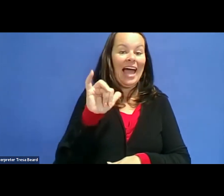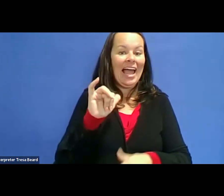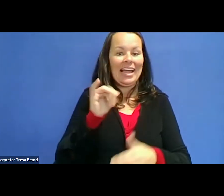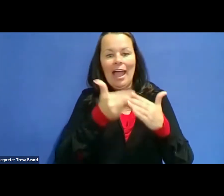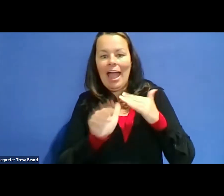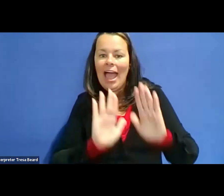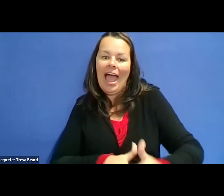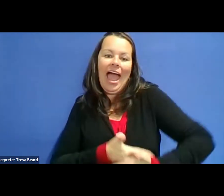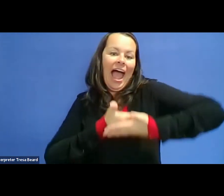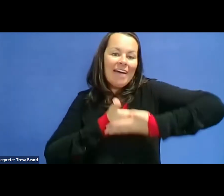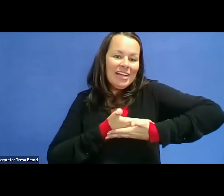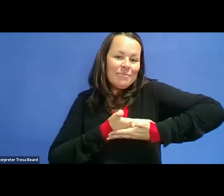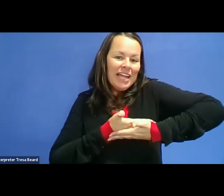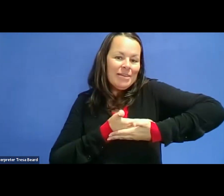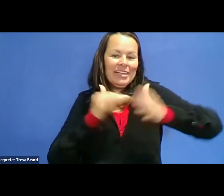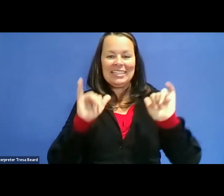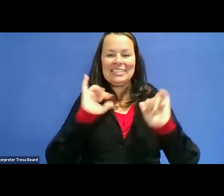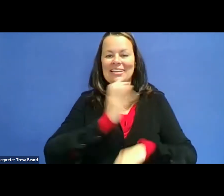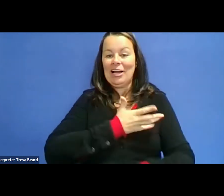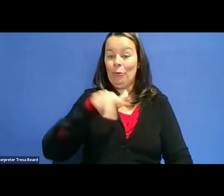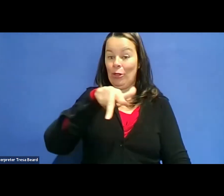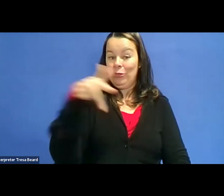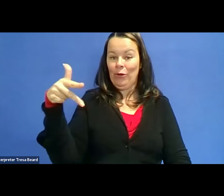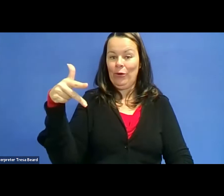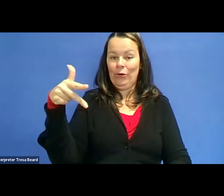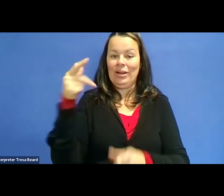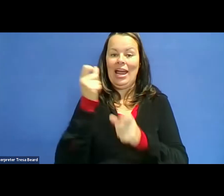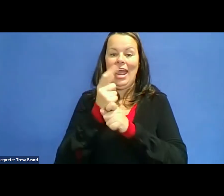We have our third annual state of accessibility report being released today.